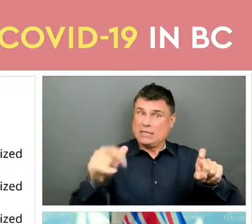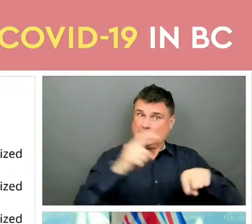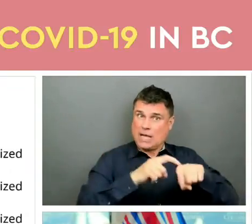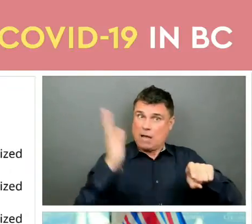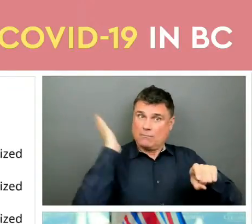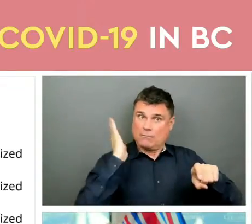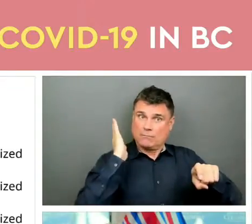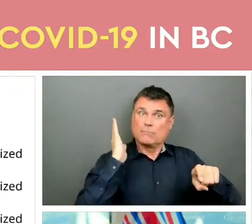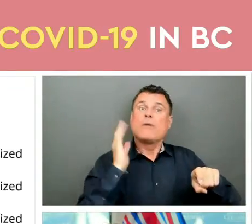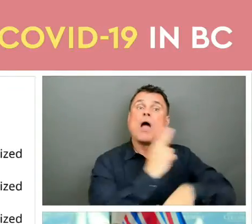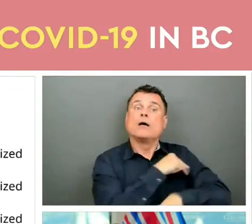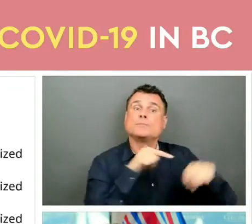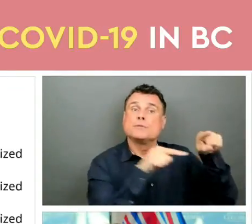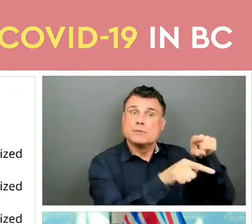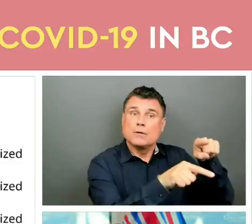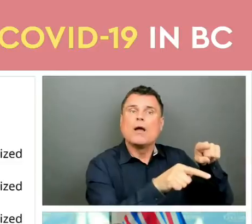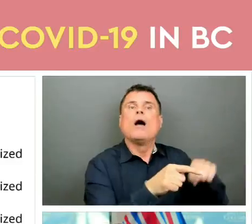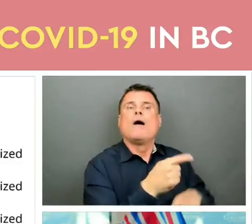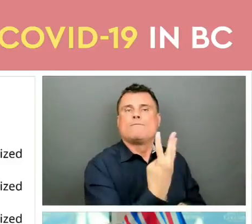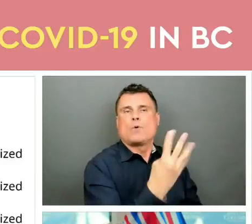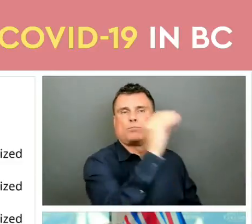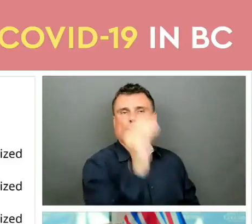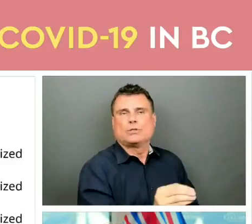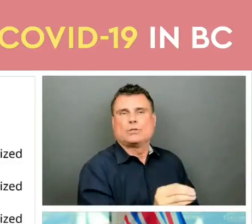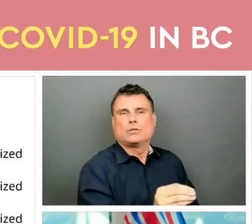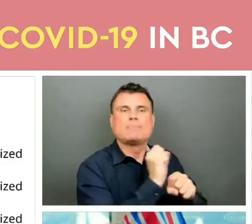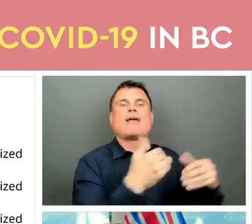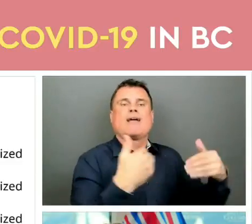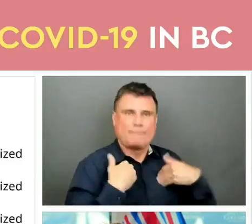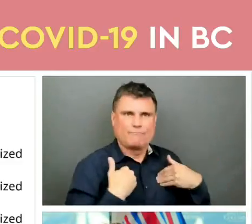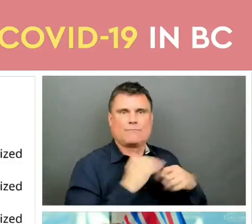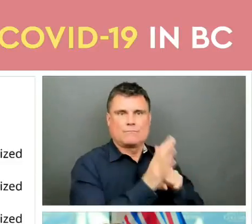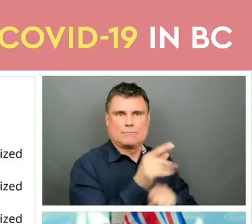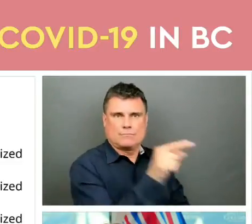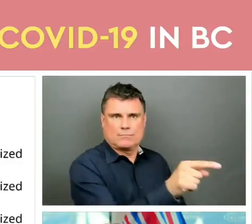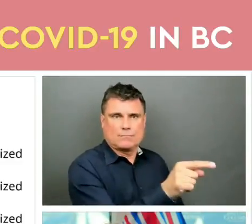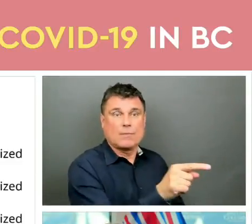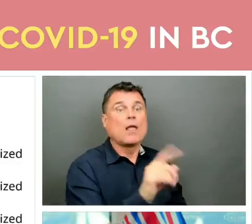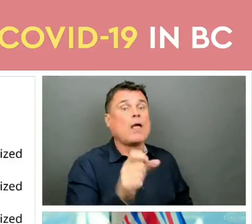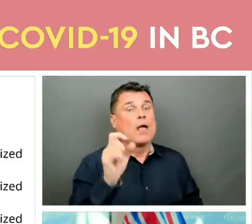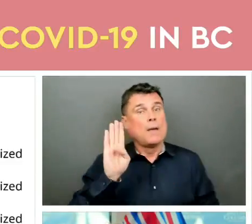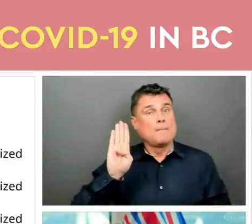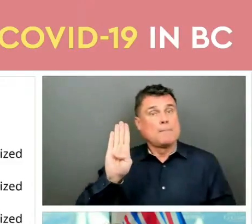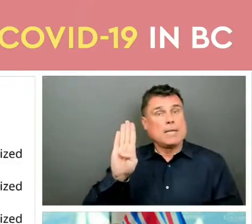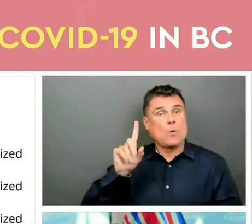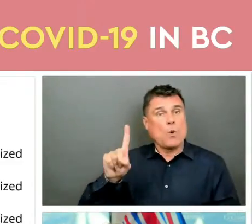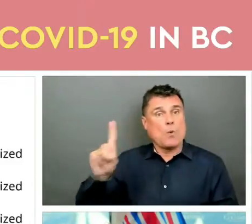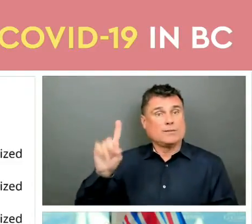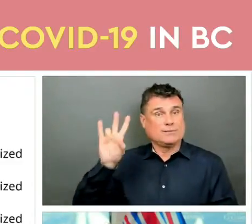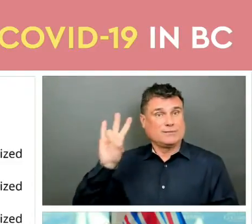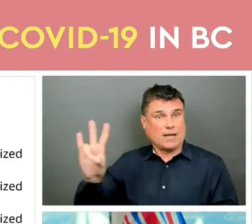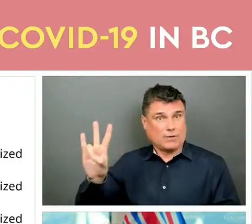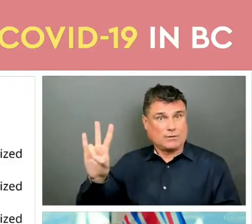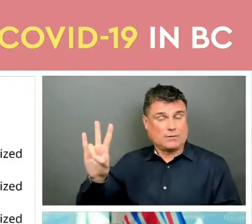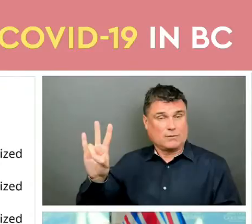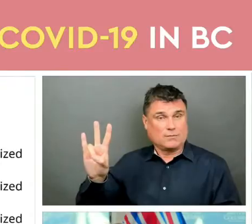identified as having the B-B 17, that is about 32 hundred people, the hospitalization rate was slightly